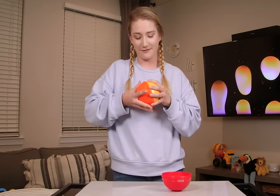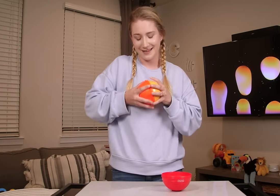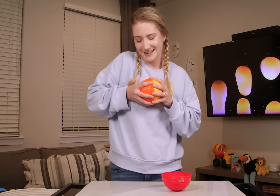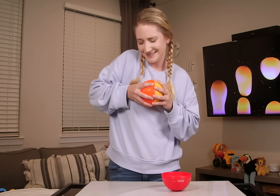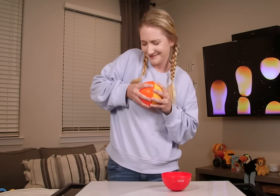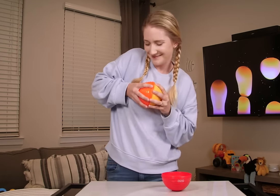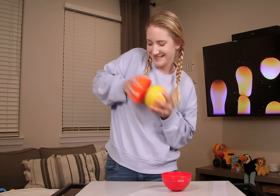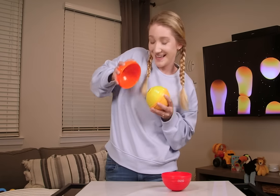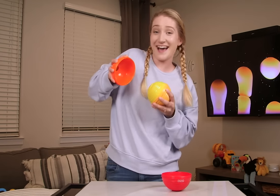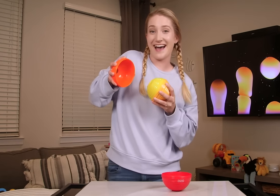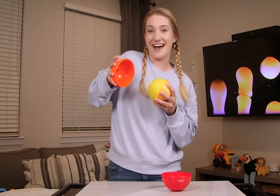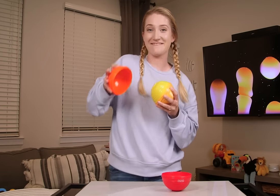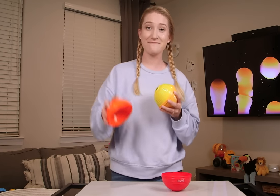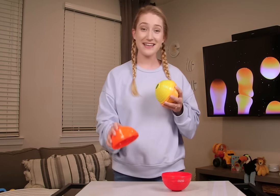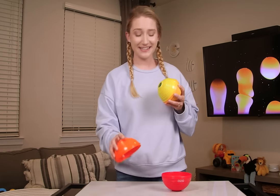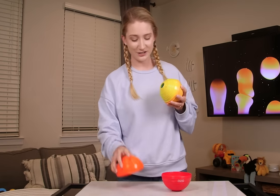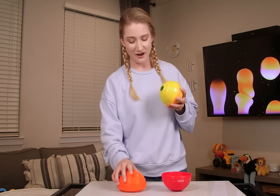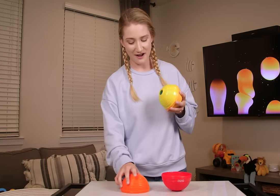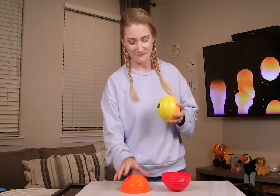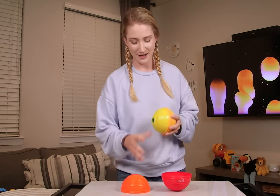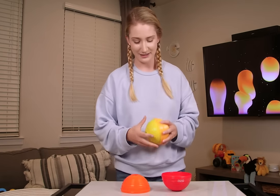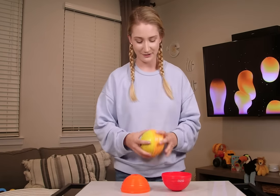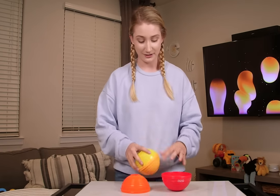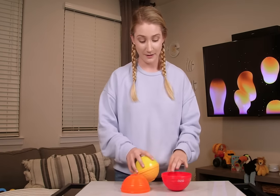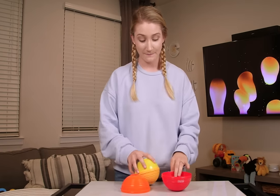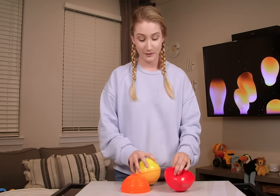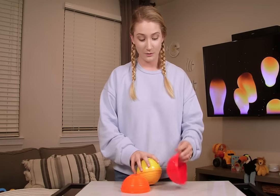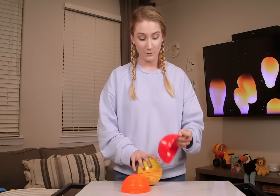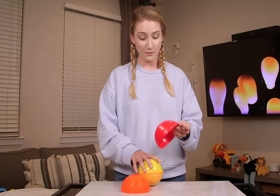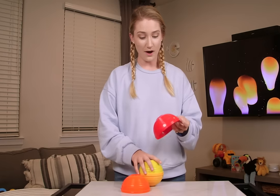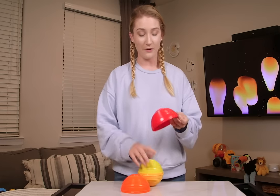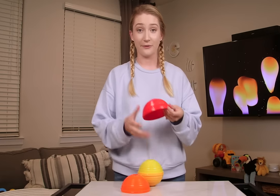Strong muscles. Whoa!